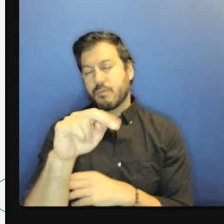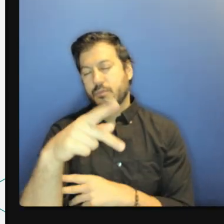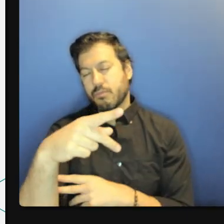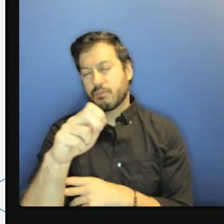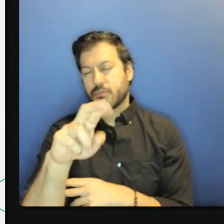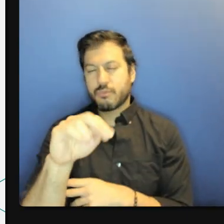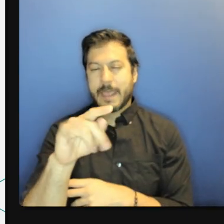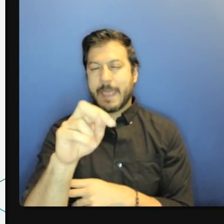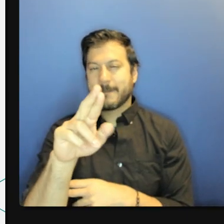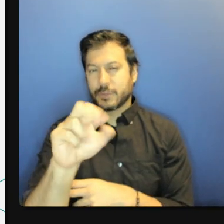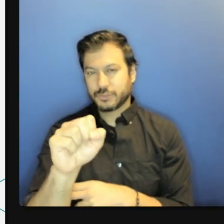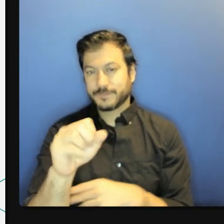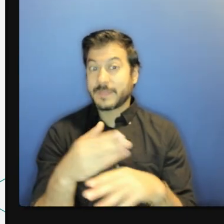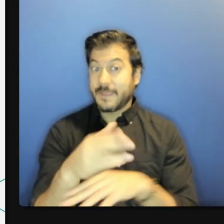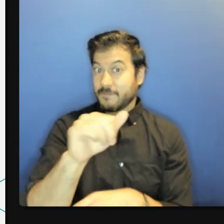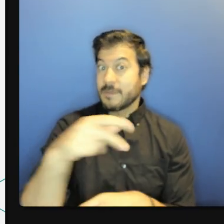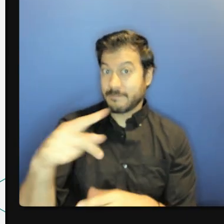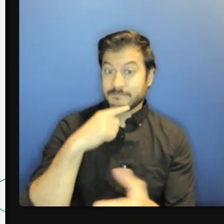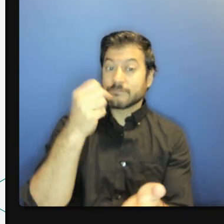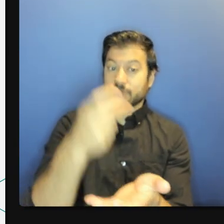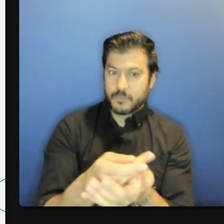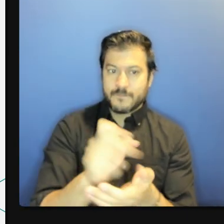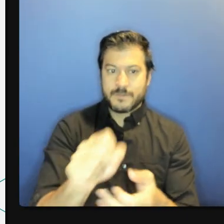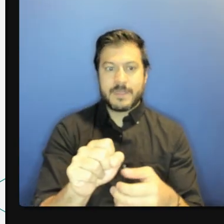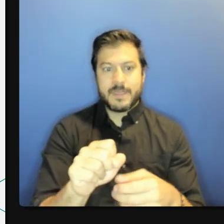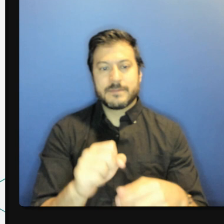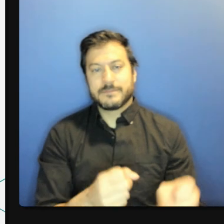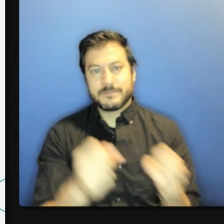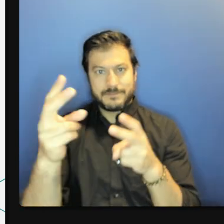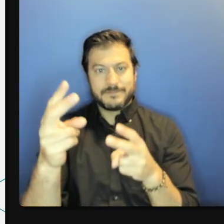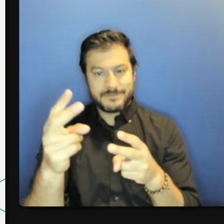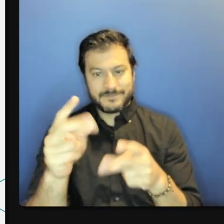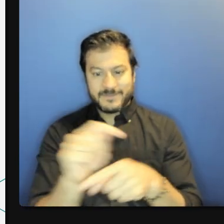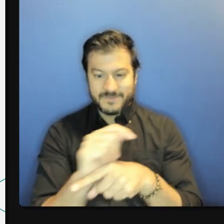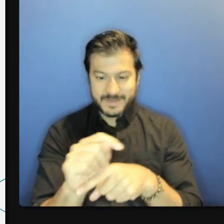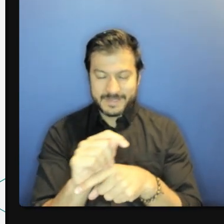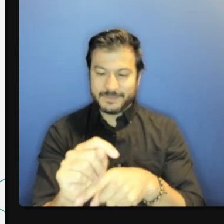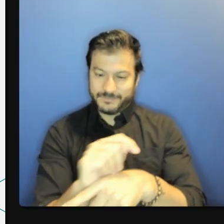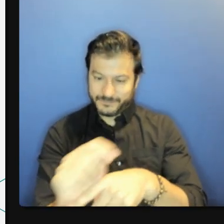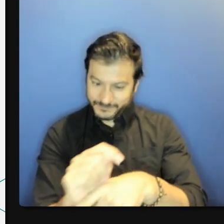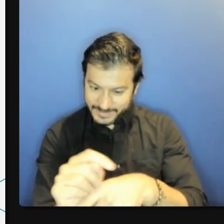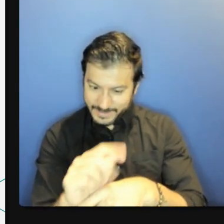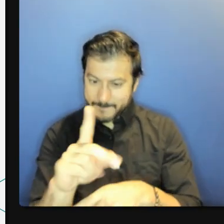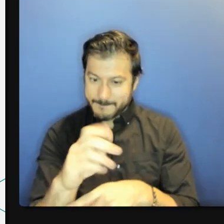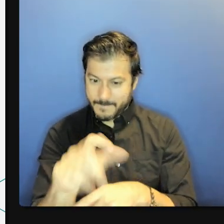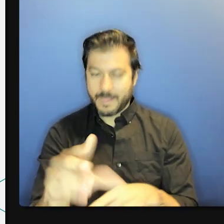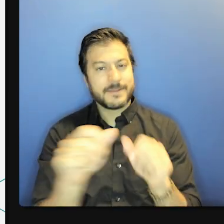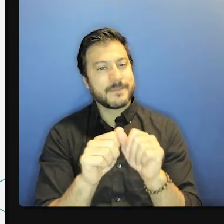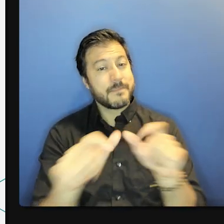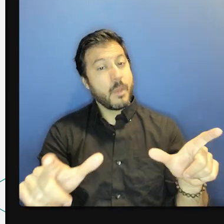After your application is approved, you can prepare the training data, upload your data, train a model and deploy.